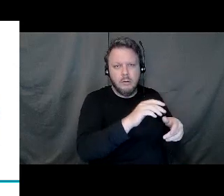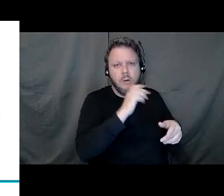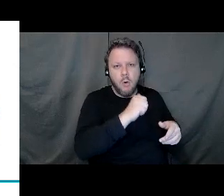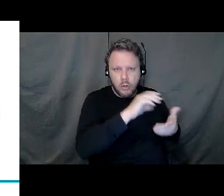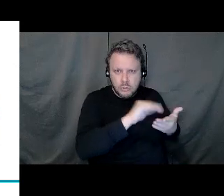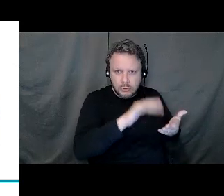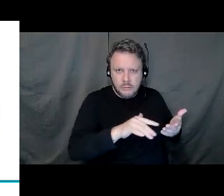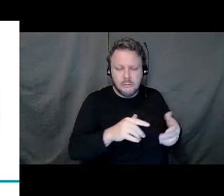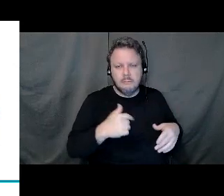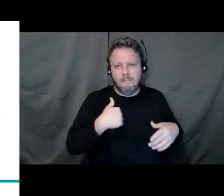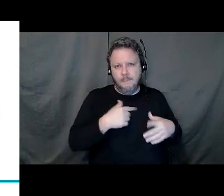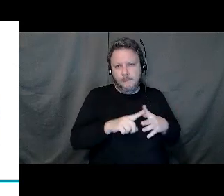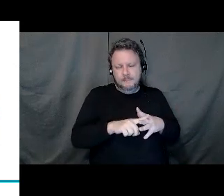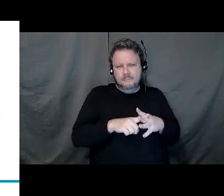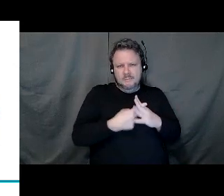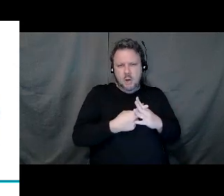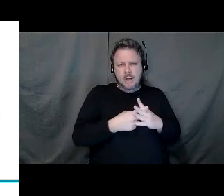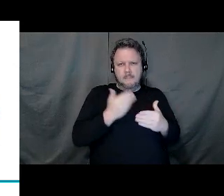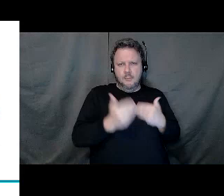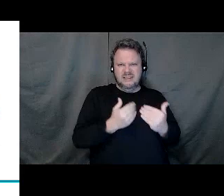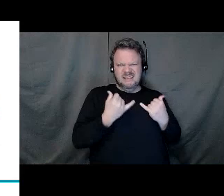But I mean the starting process, maybe I just had a.